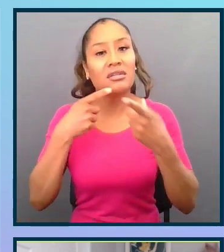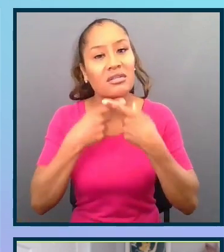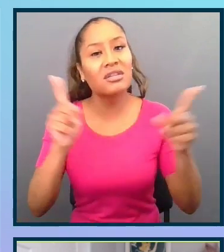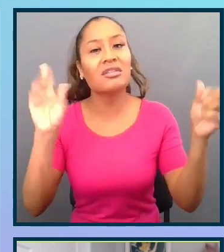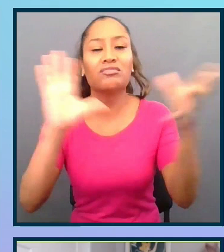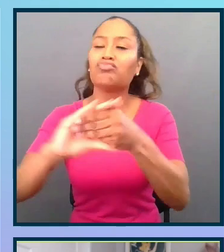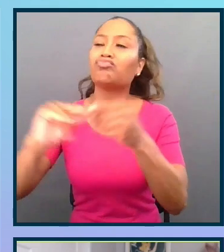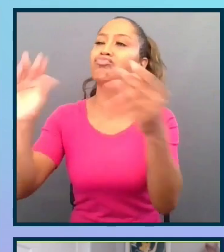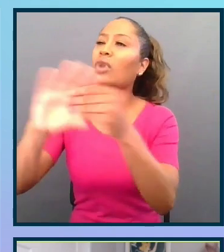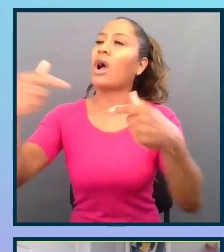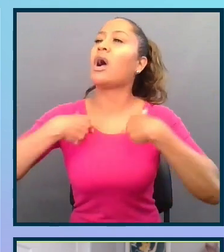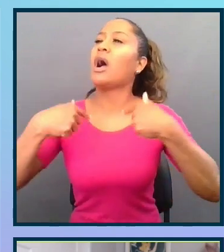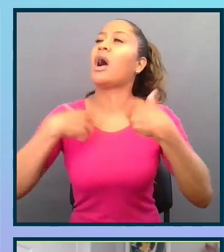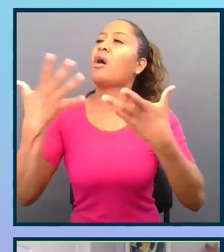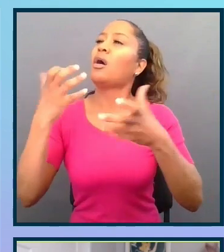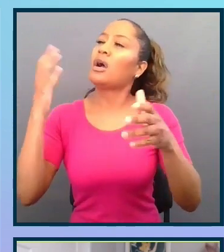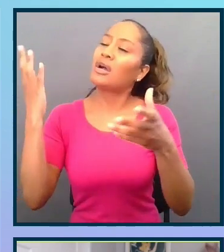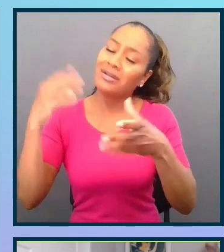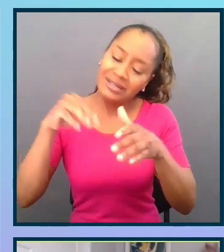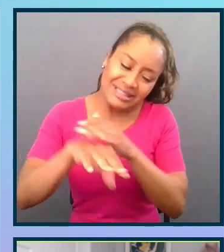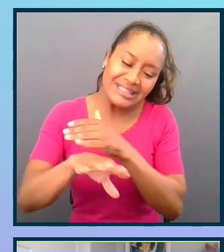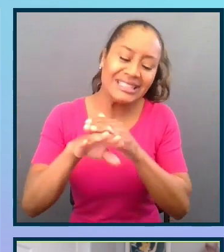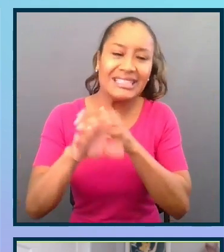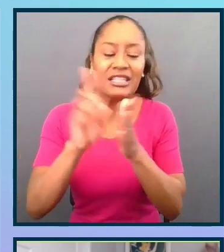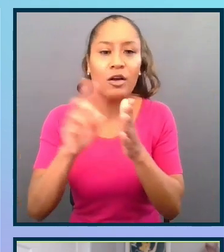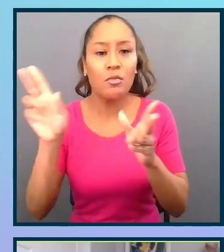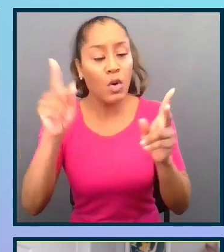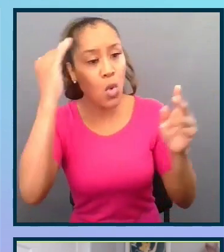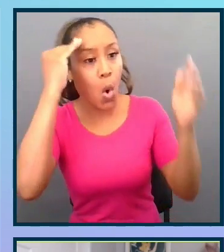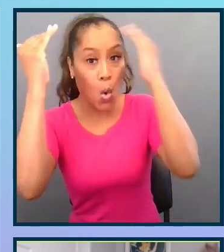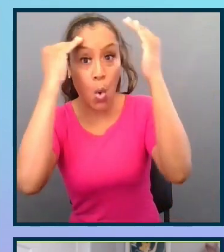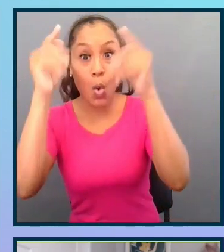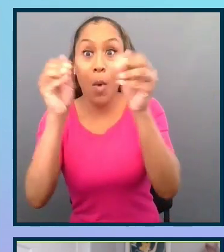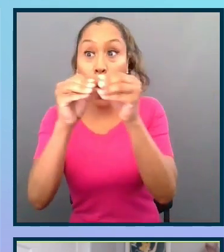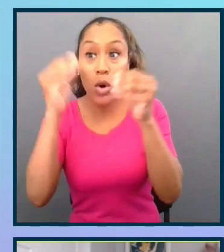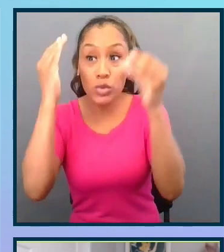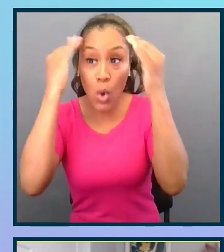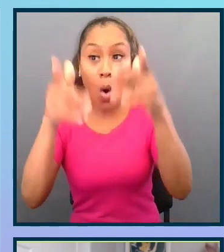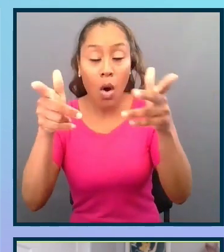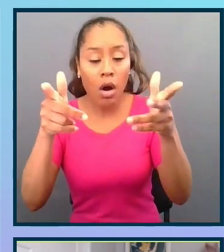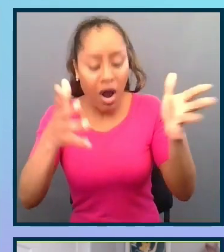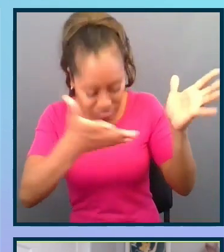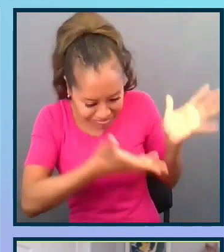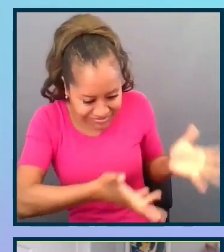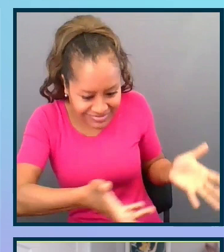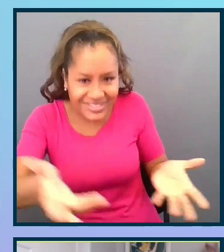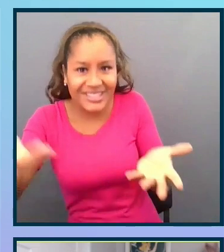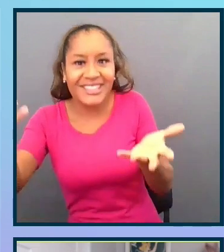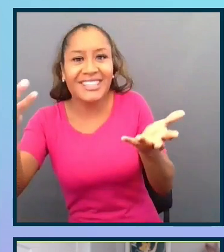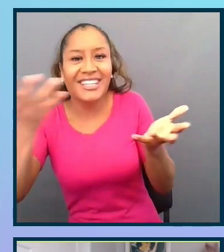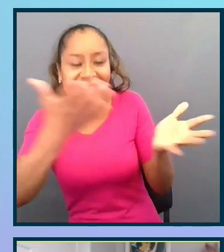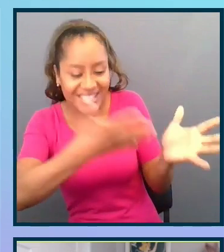making something that people can be aware of, so they can make space for you to do those things, is it important?